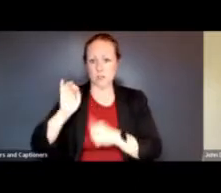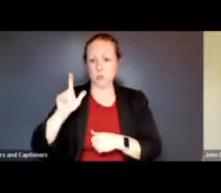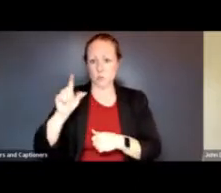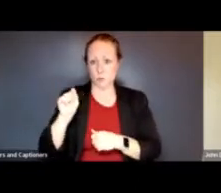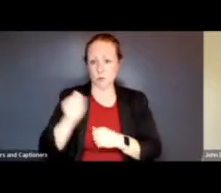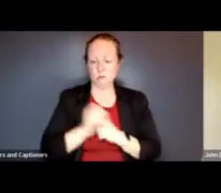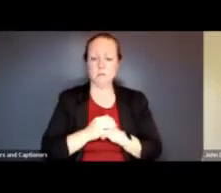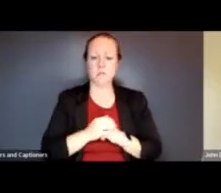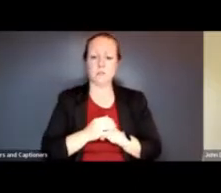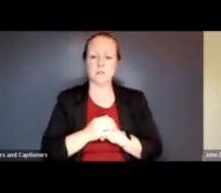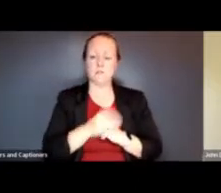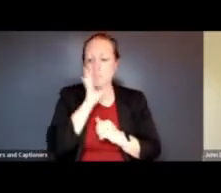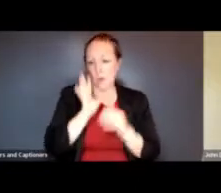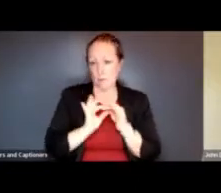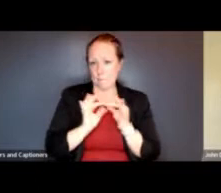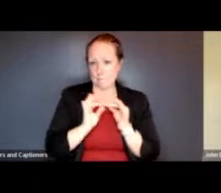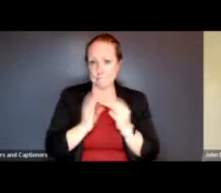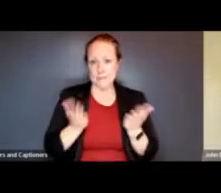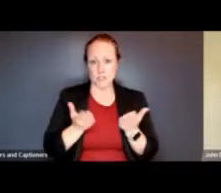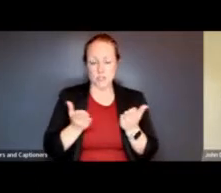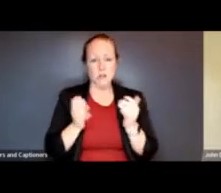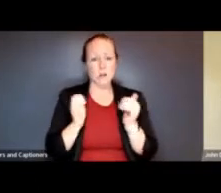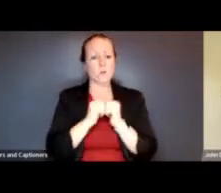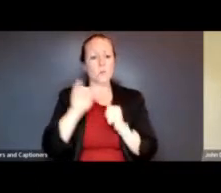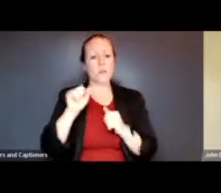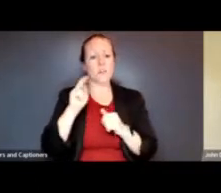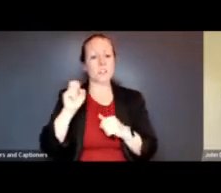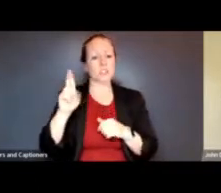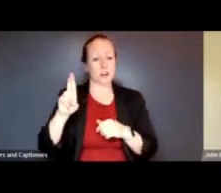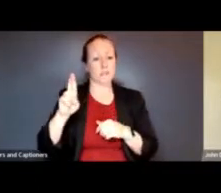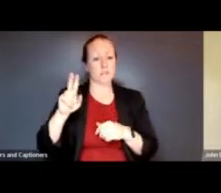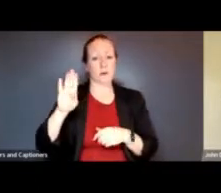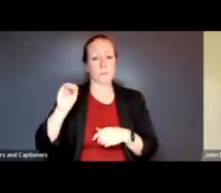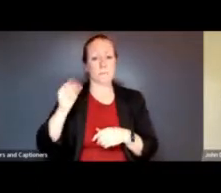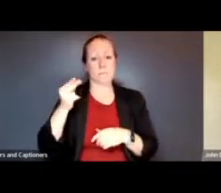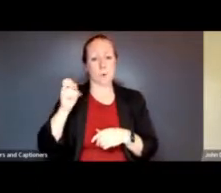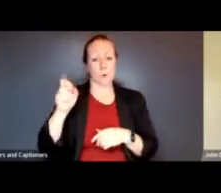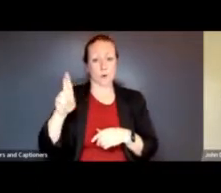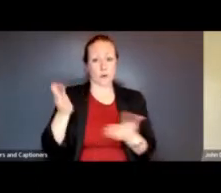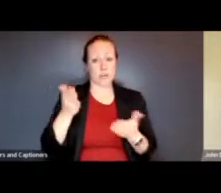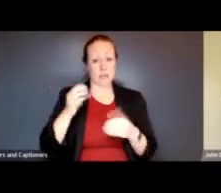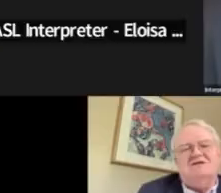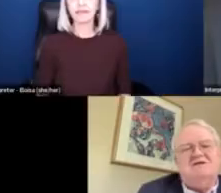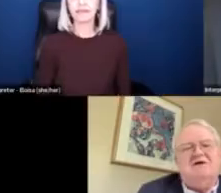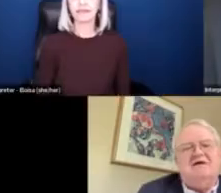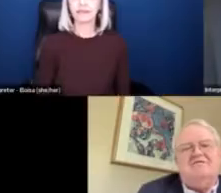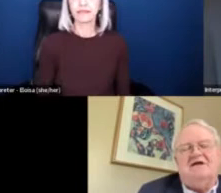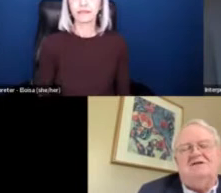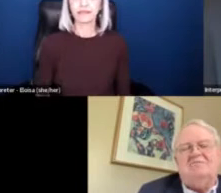will just mention here that with Jennifer Bogner here at Ohio State, we develop the Ohio State University TBI identification